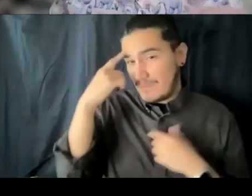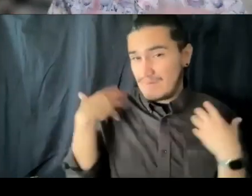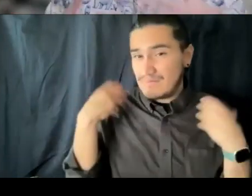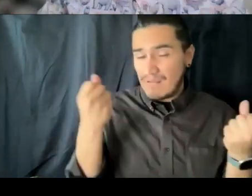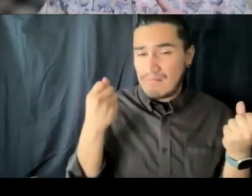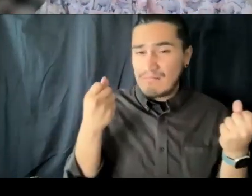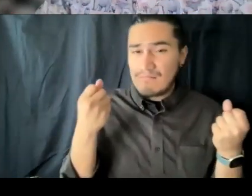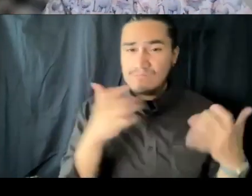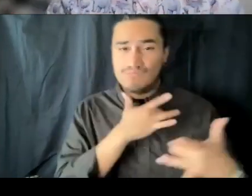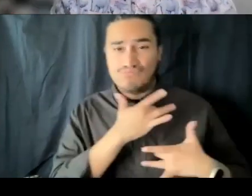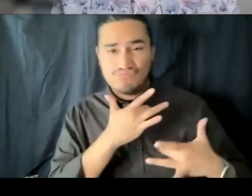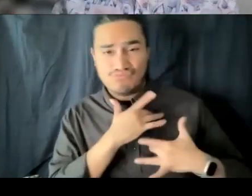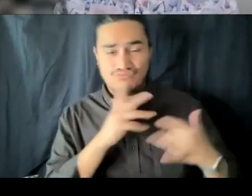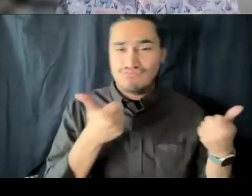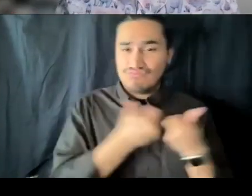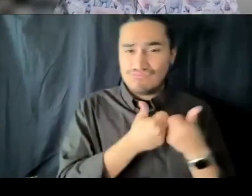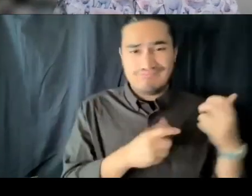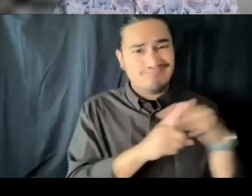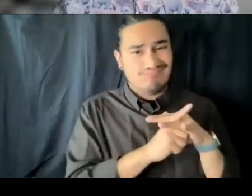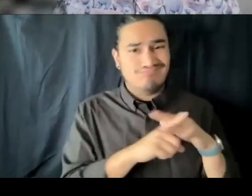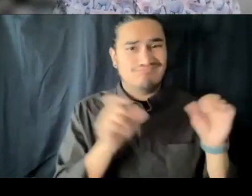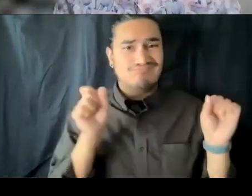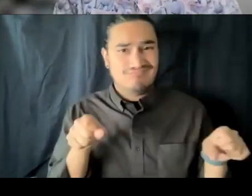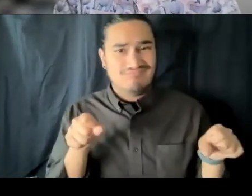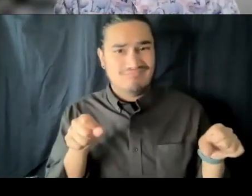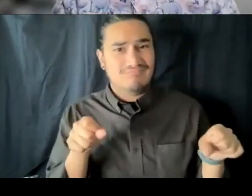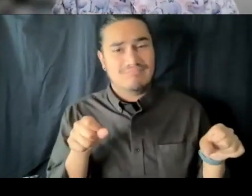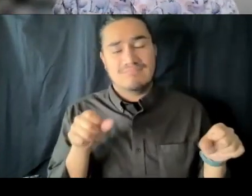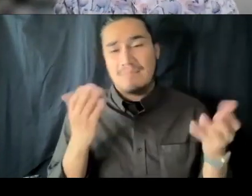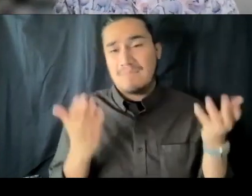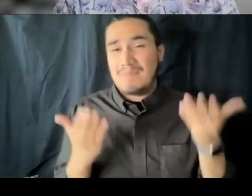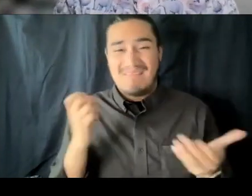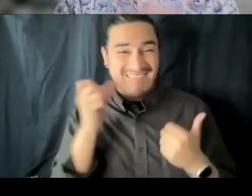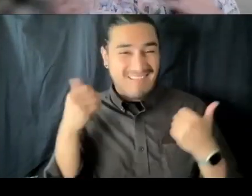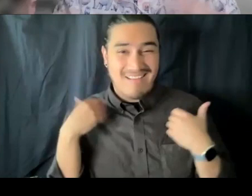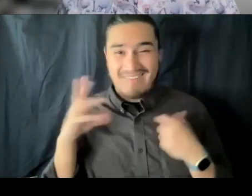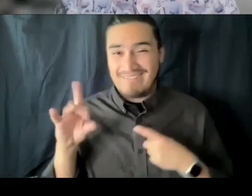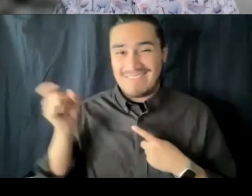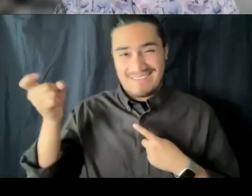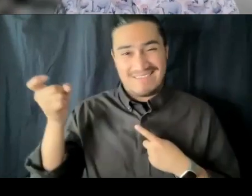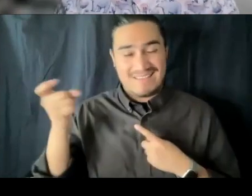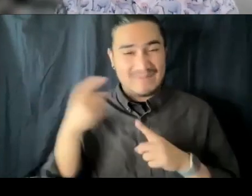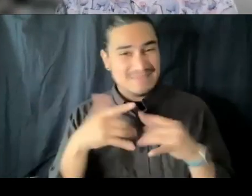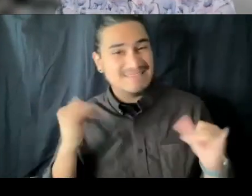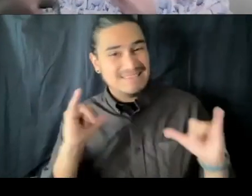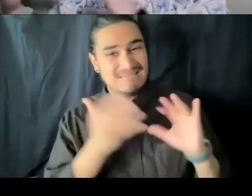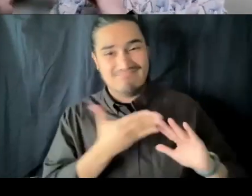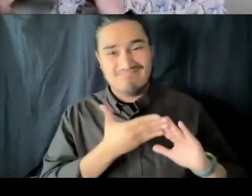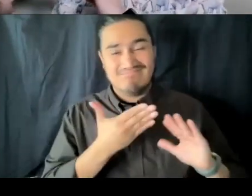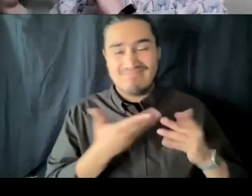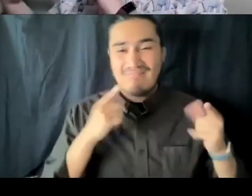concern or challenge that is not diagnosed. And having a diagnosis doesn't necessarily mean